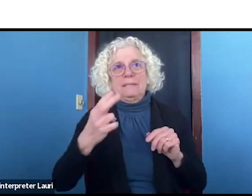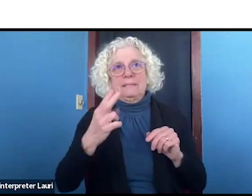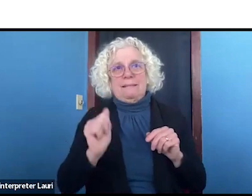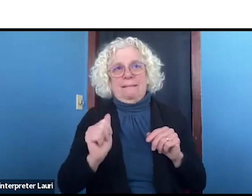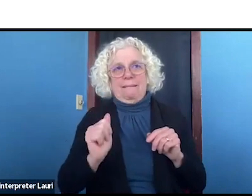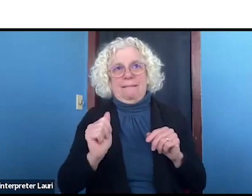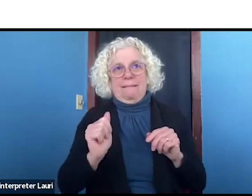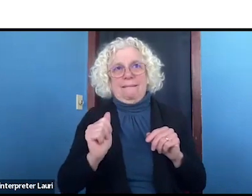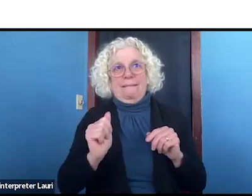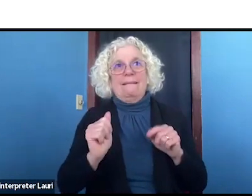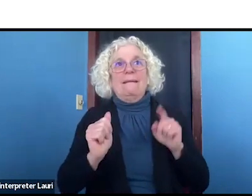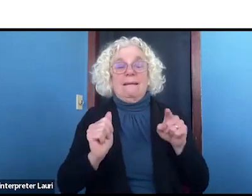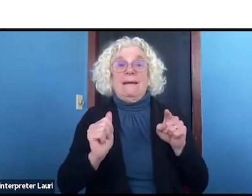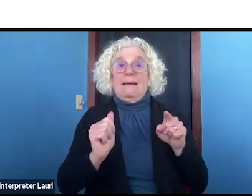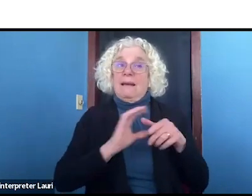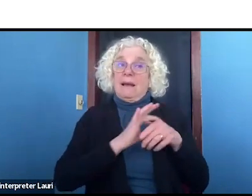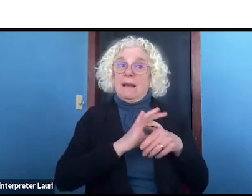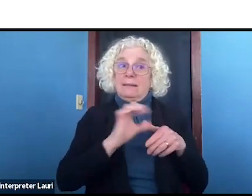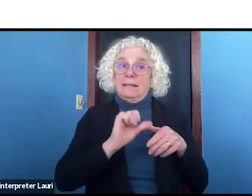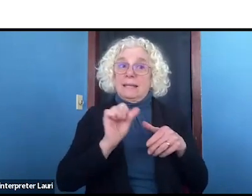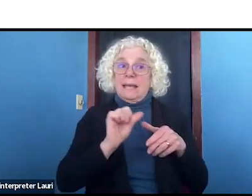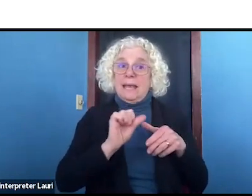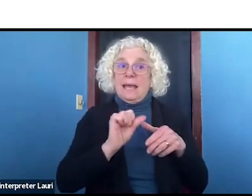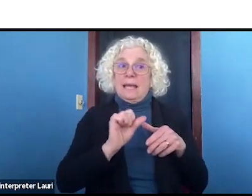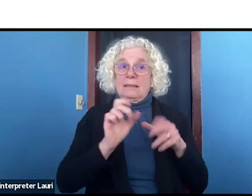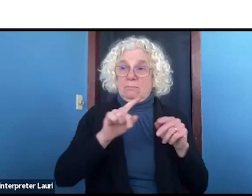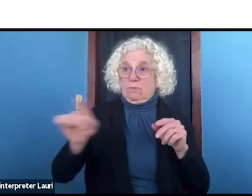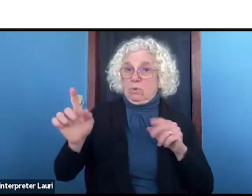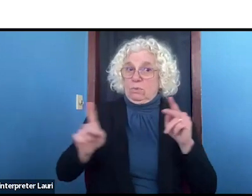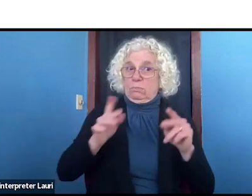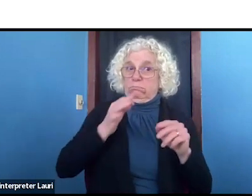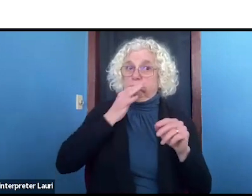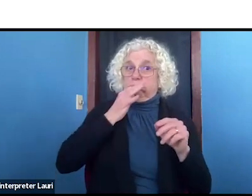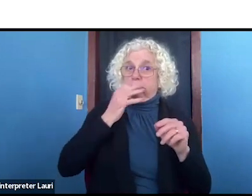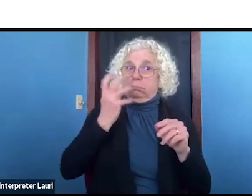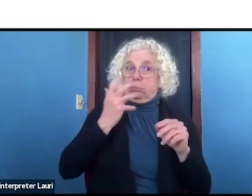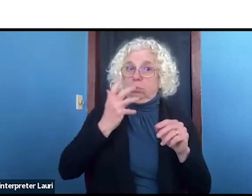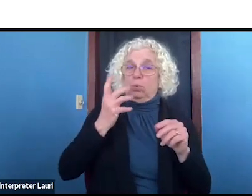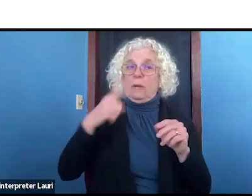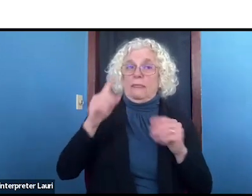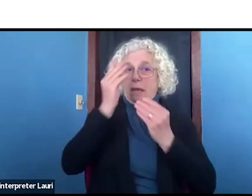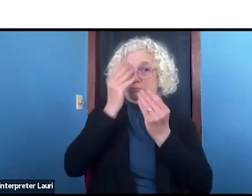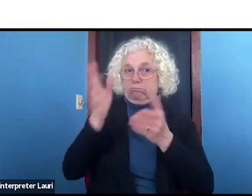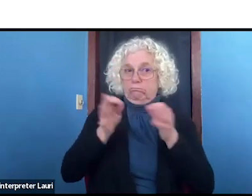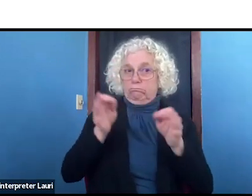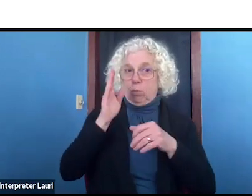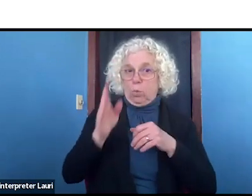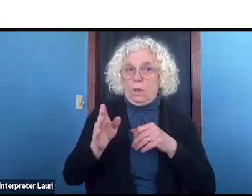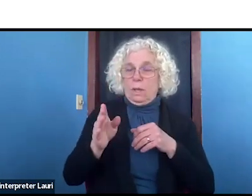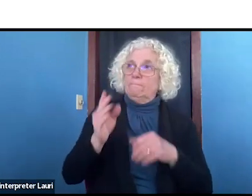content to offer you, some respected experts in the field who have a lot to offer us in terms of what we need to be thinking about